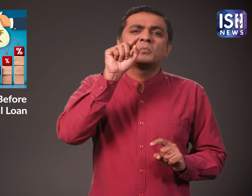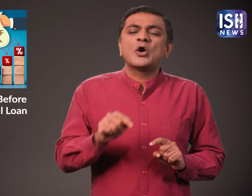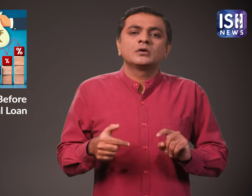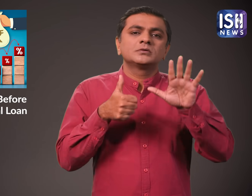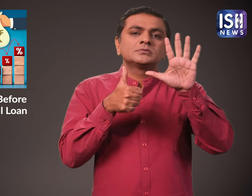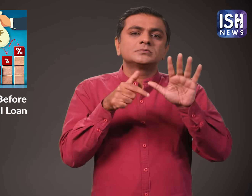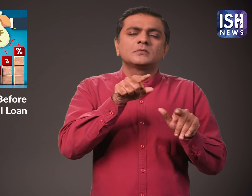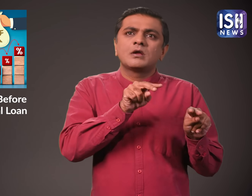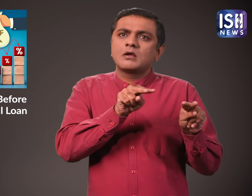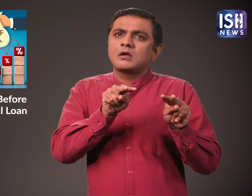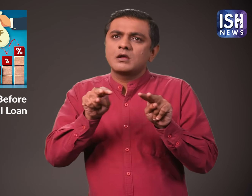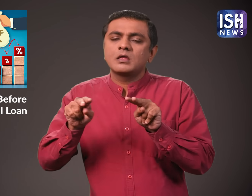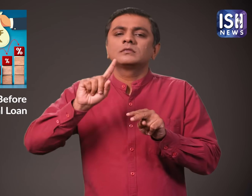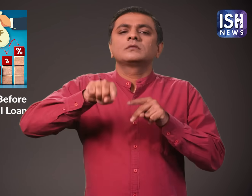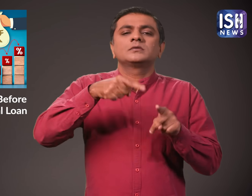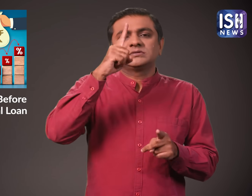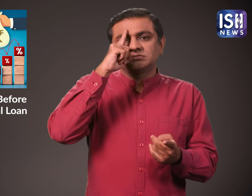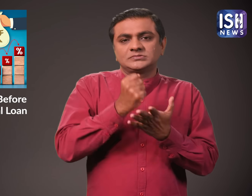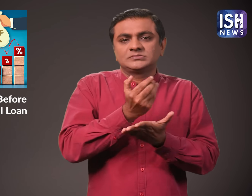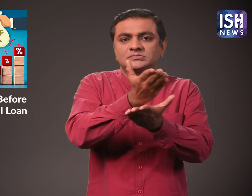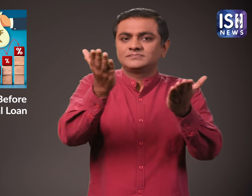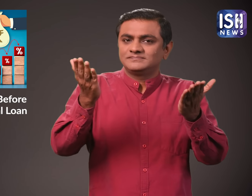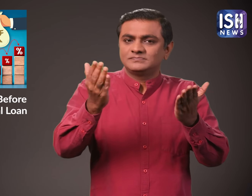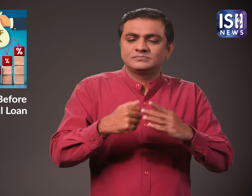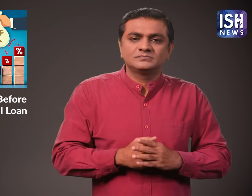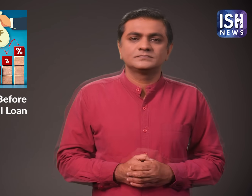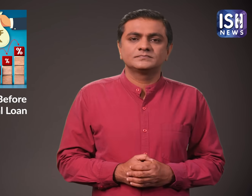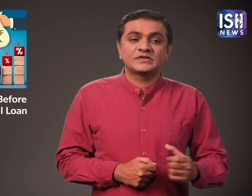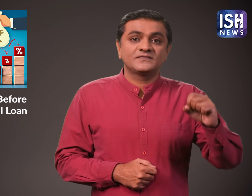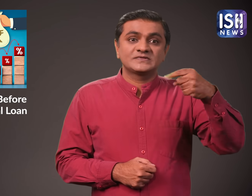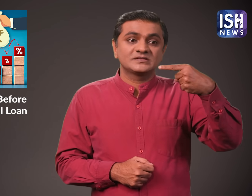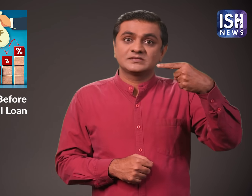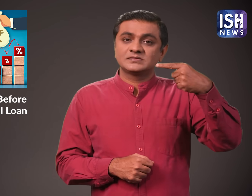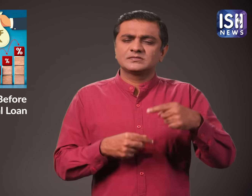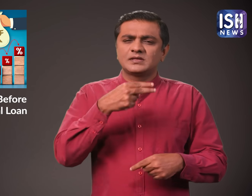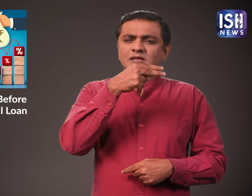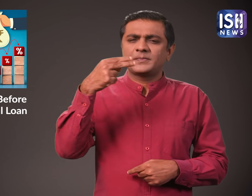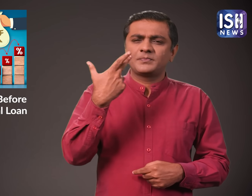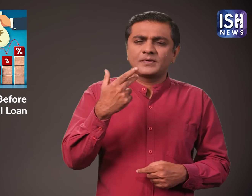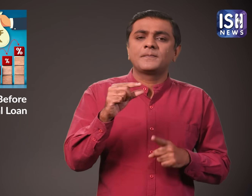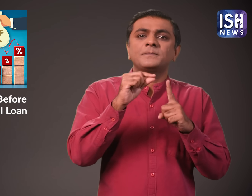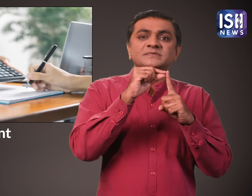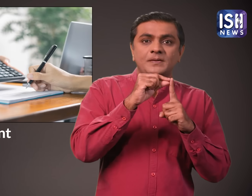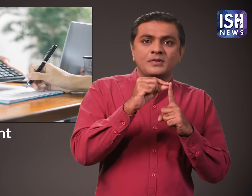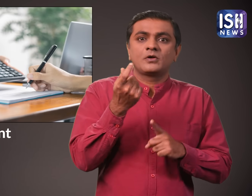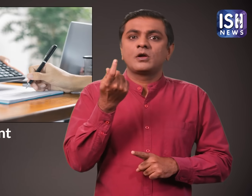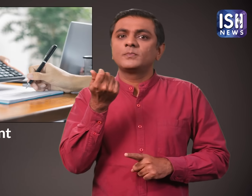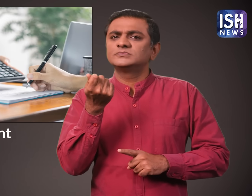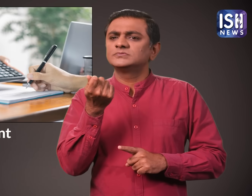There are six key terms to know before deciding to apply for a personal loan. 1. Principal Amount